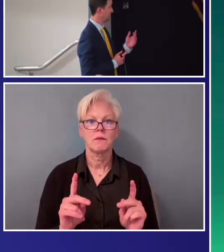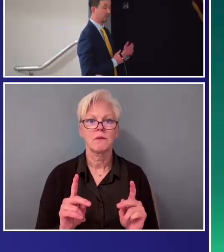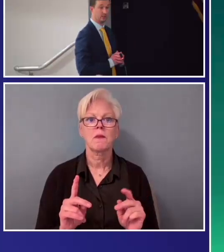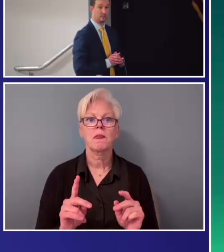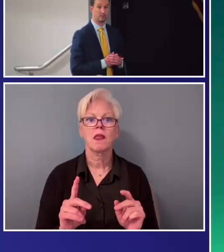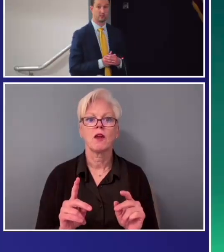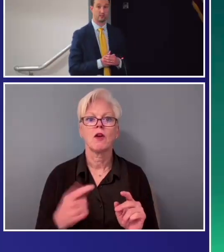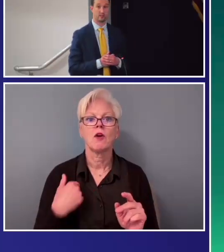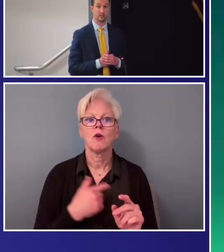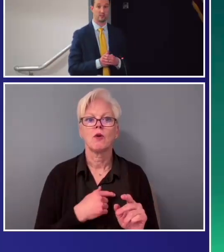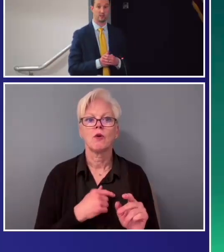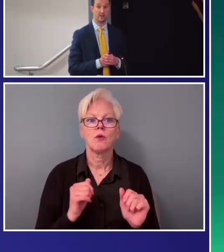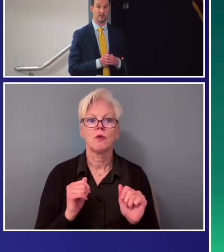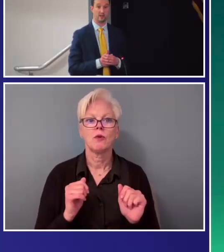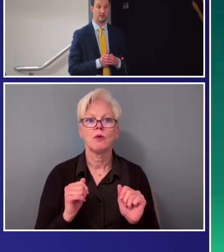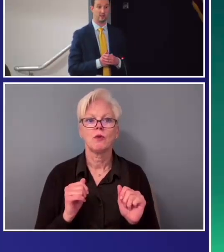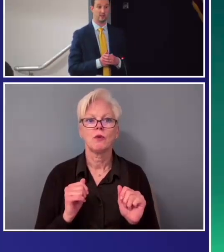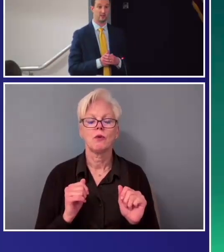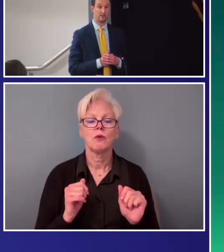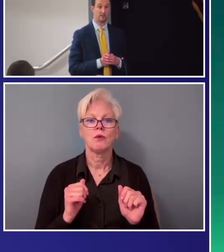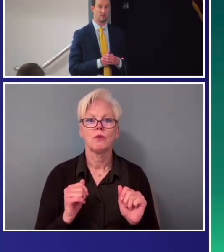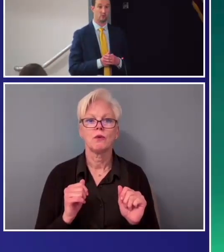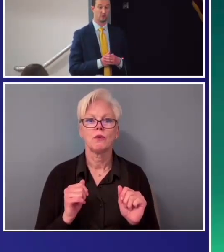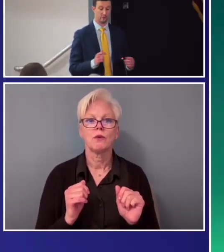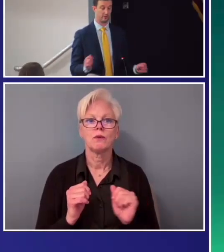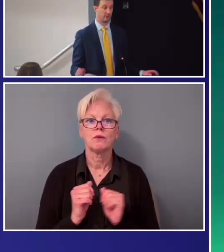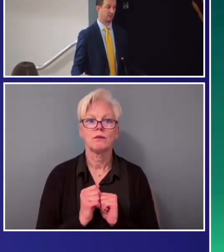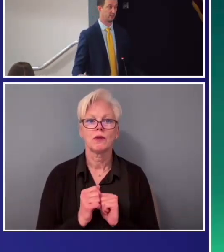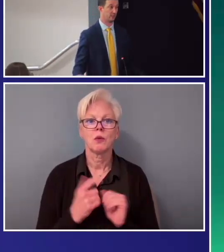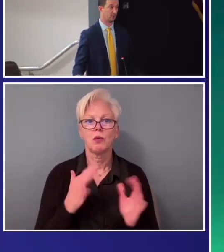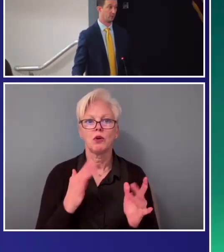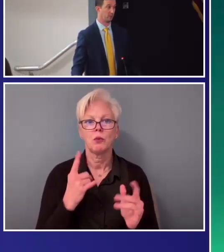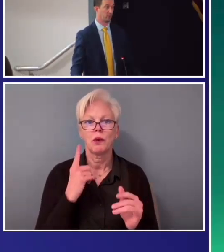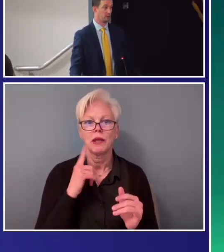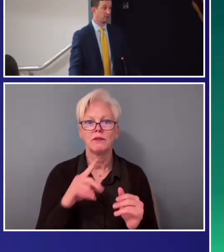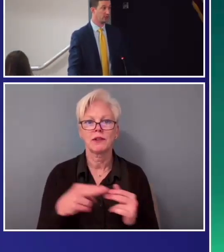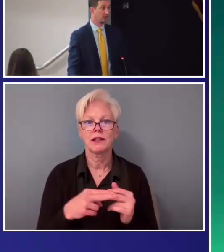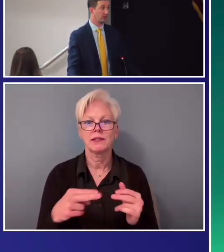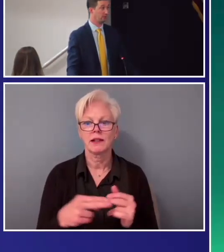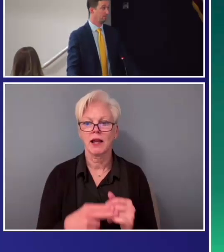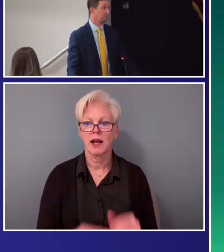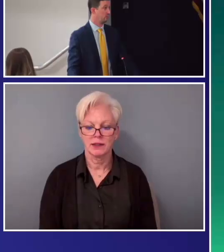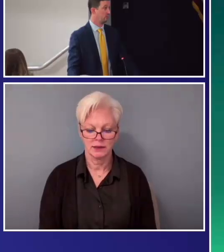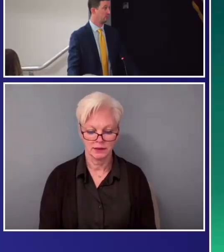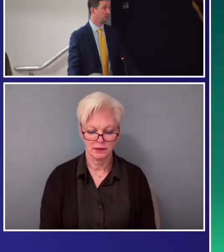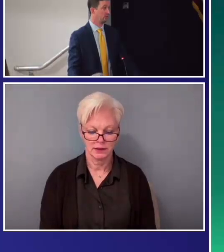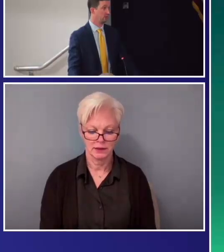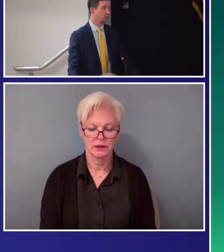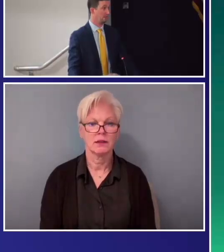we can -- we'll just wait for the slides to come around before we start.